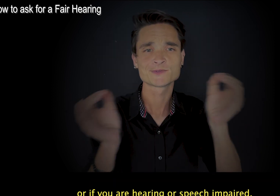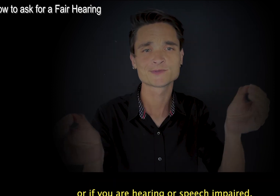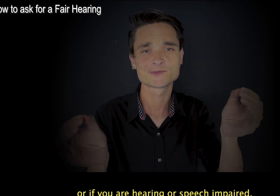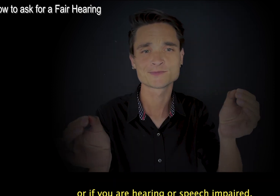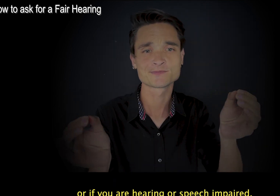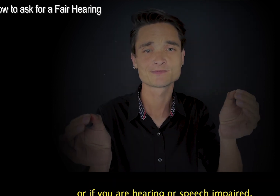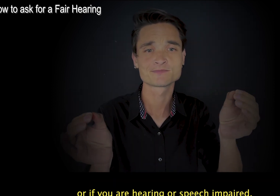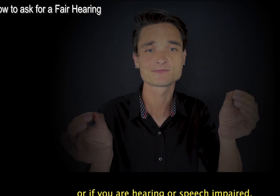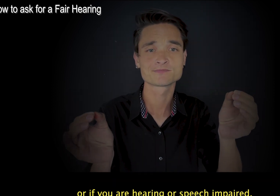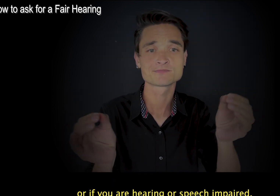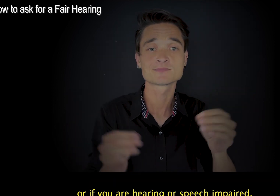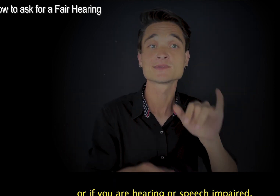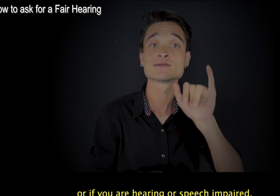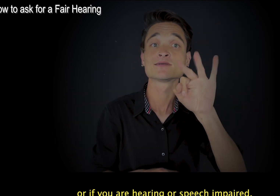or if you are hearing or speech impaired.